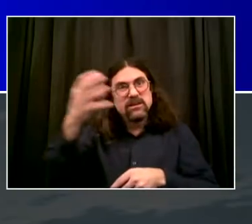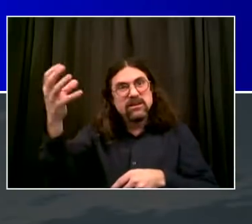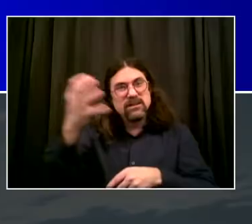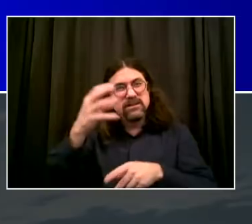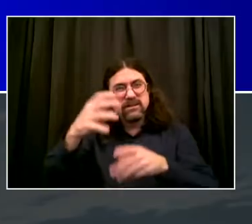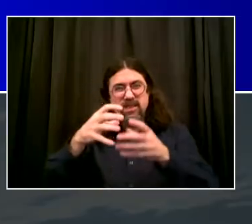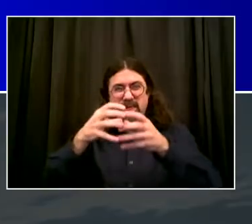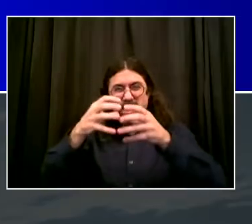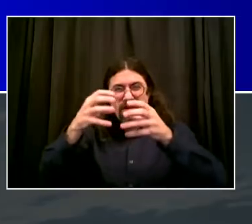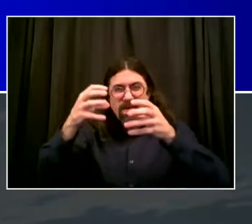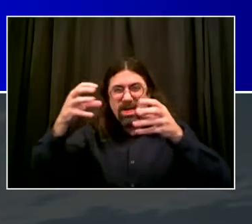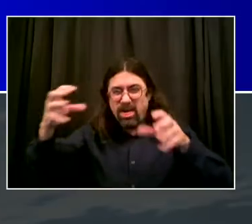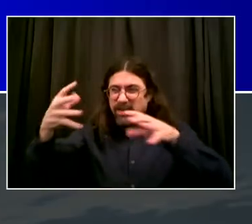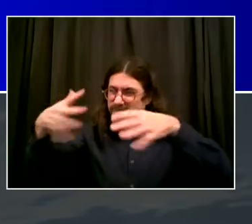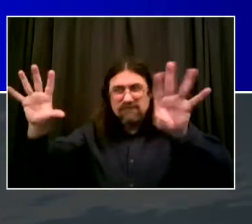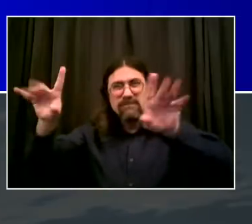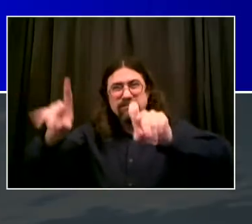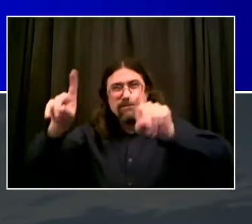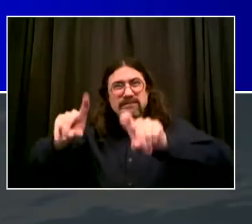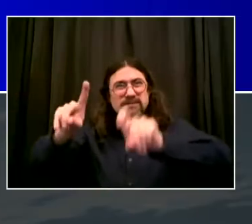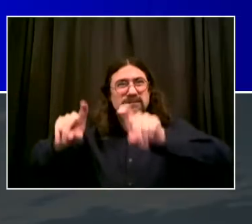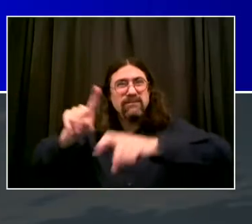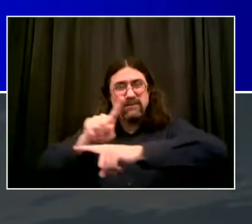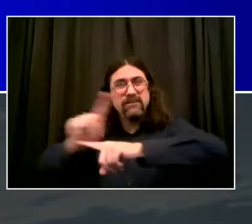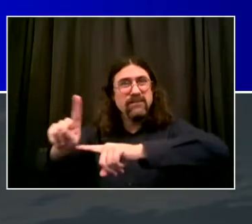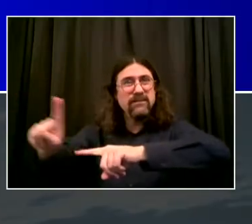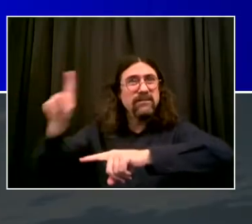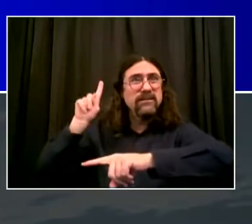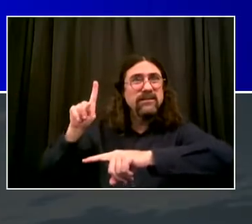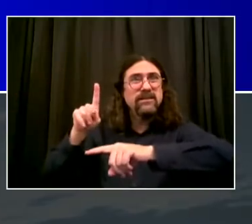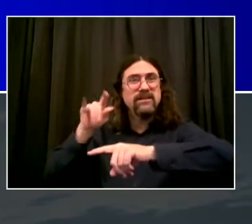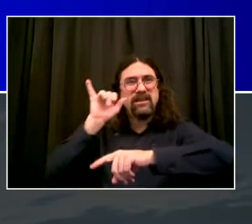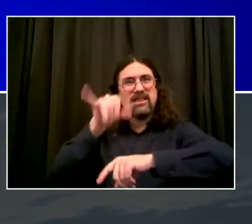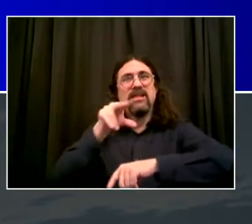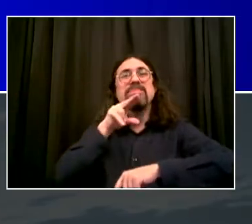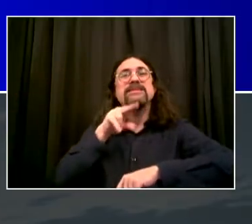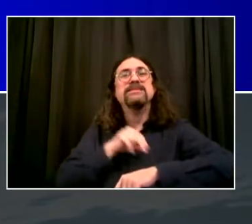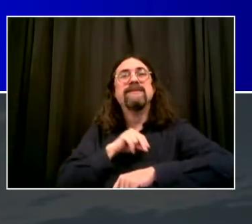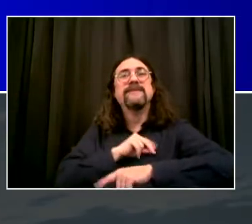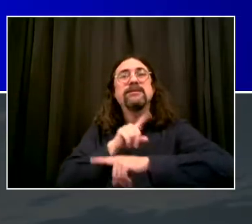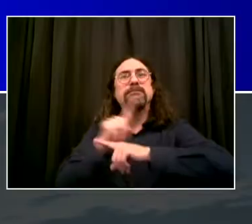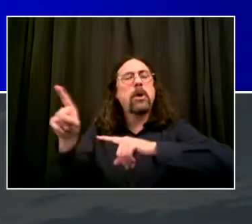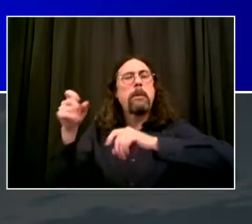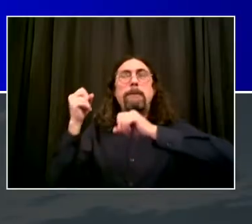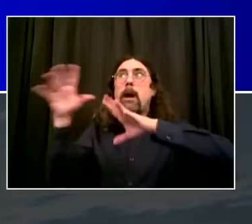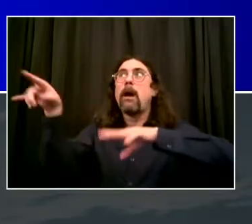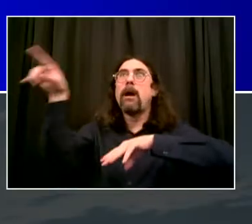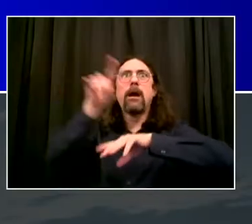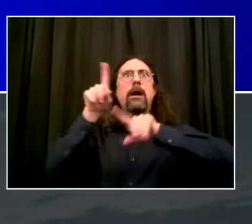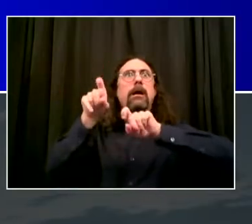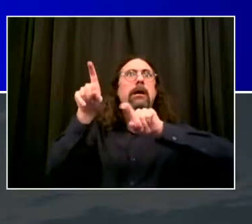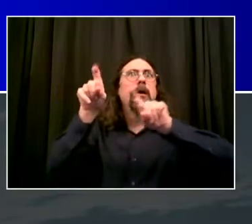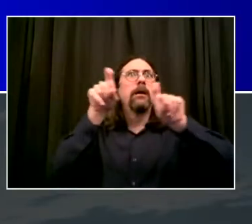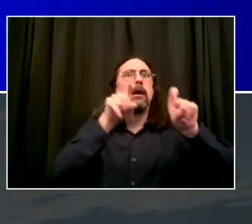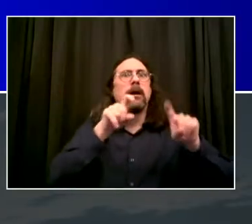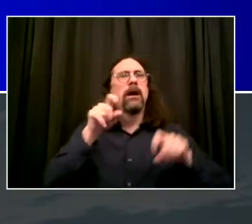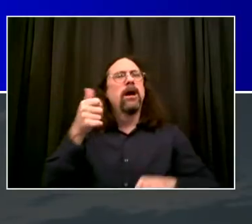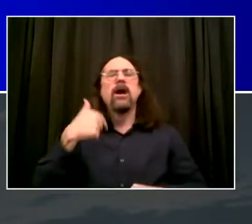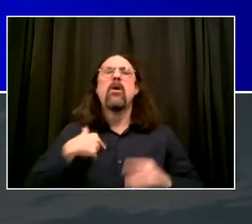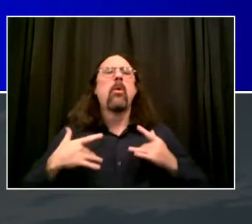WE DREAMED UP WHILE AGO. AND TO PROTECT